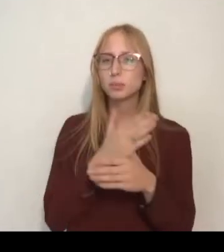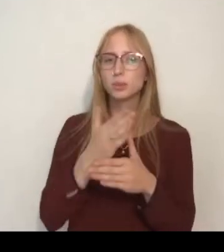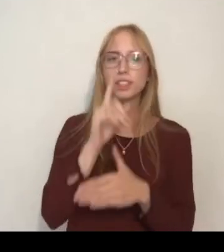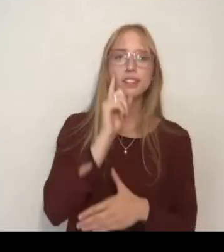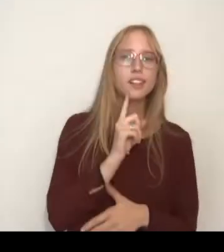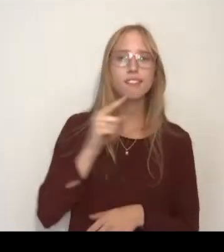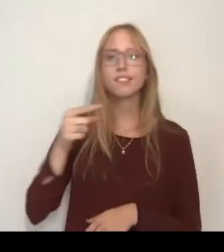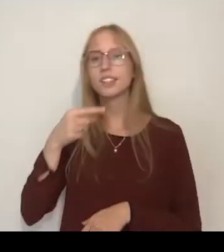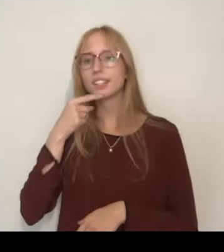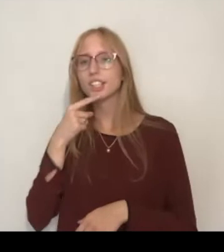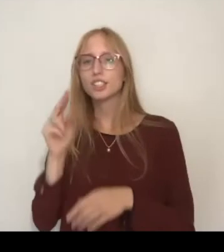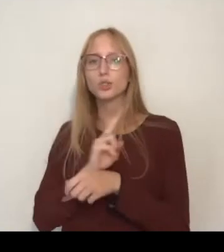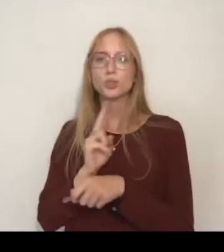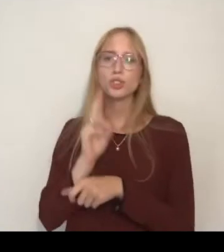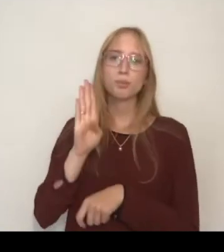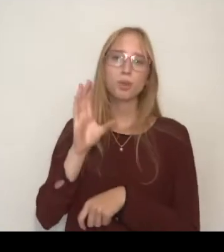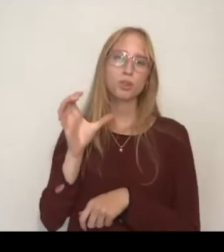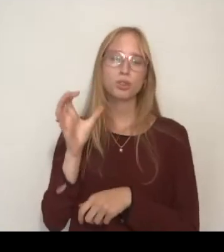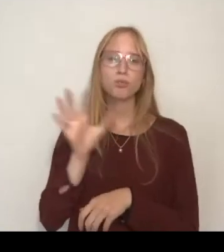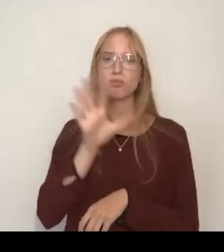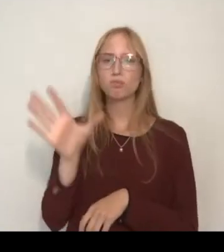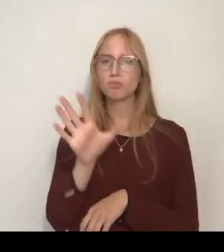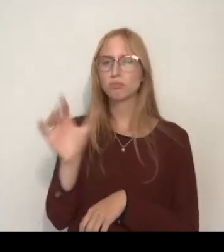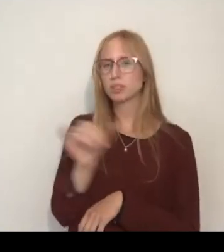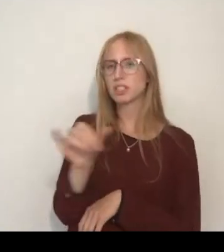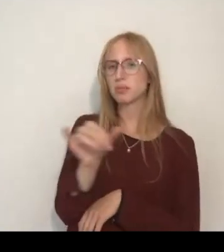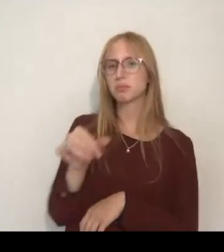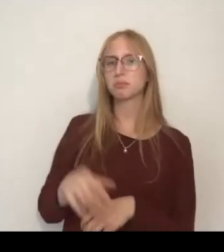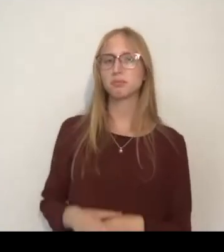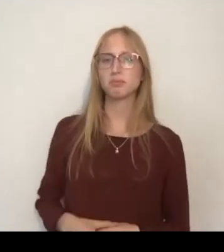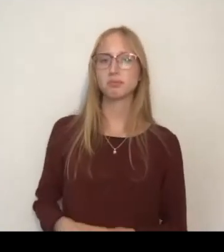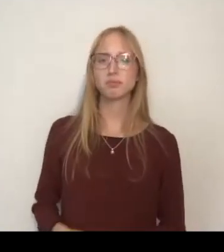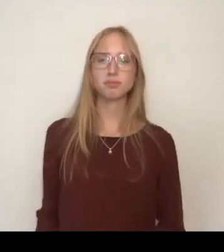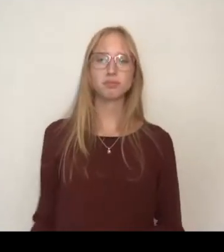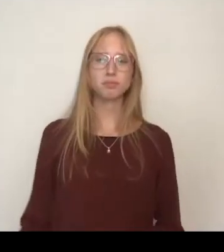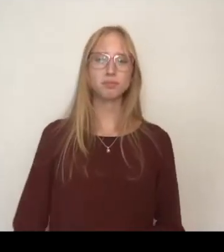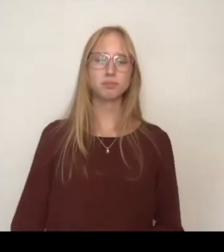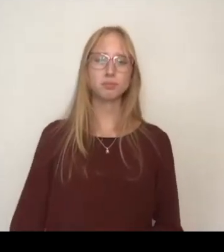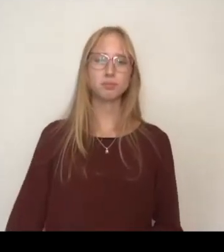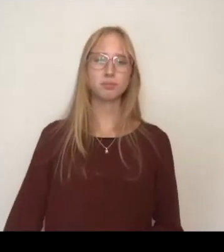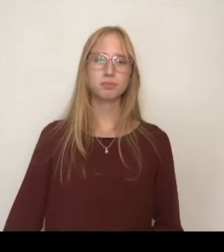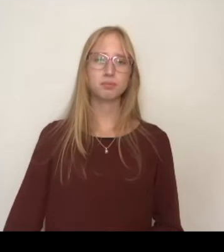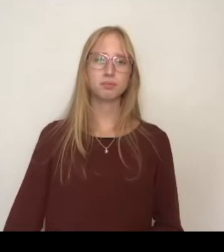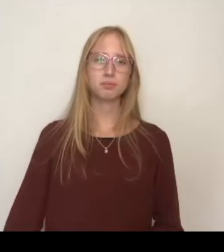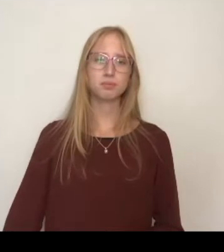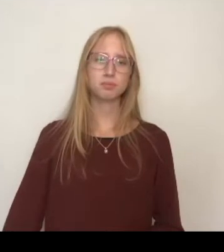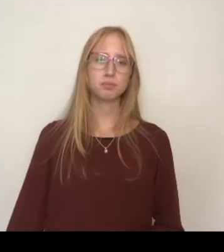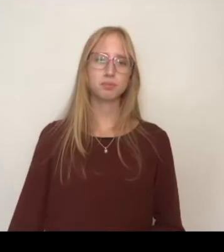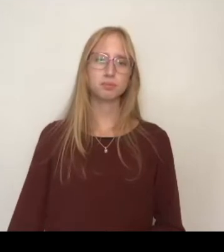We found no significant difference between deaf and hearing use of birth control. They are very similar.